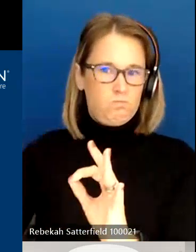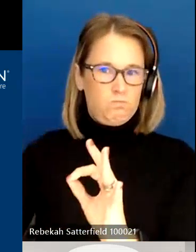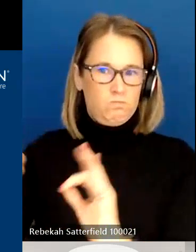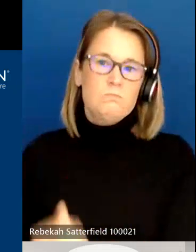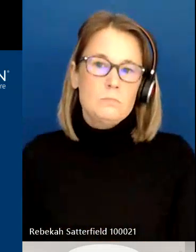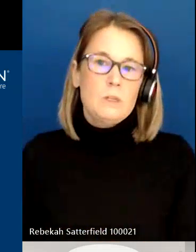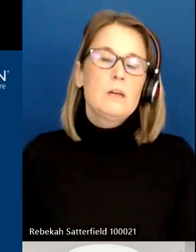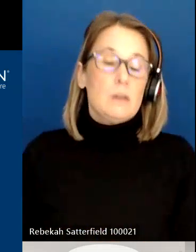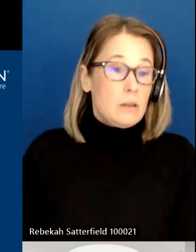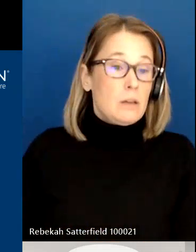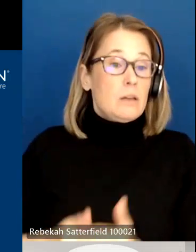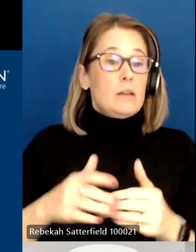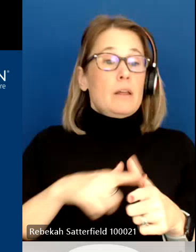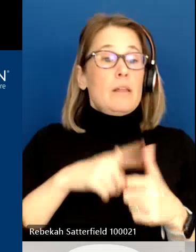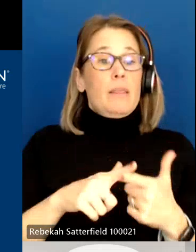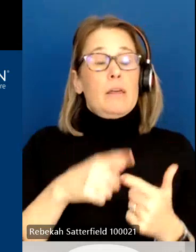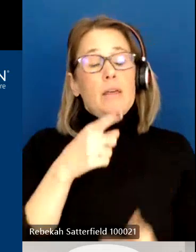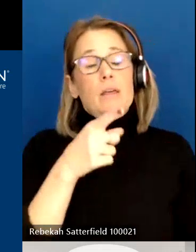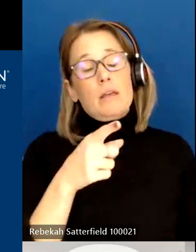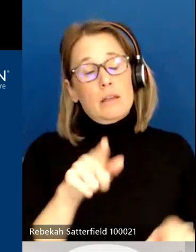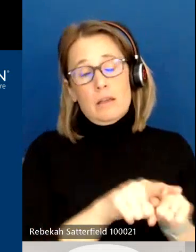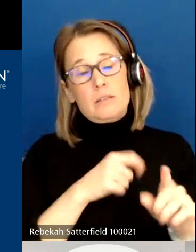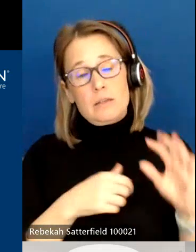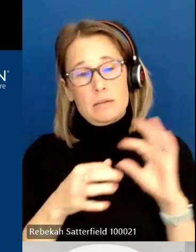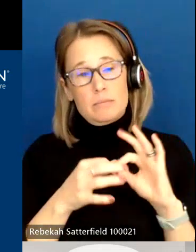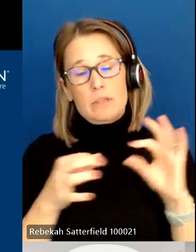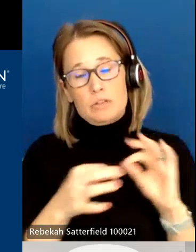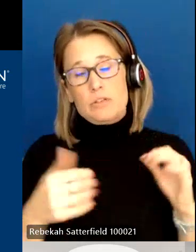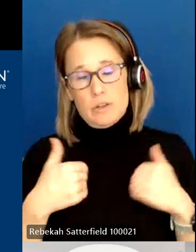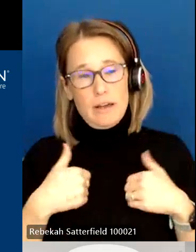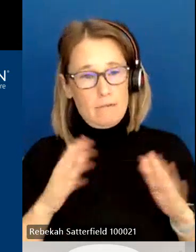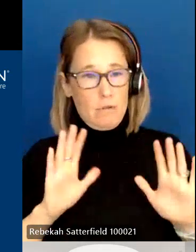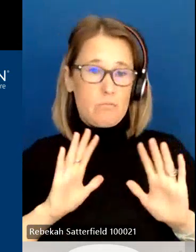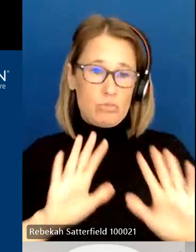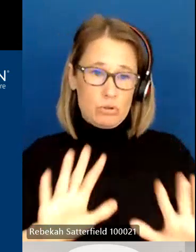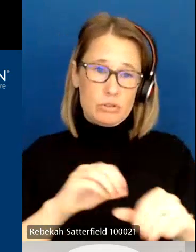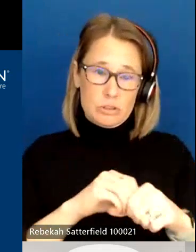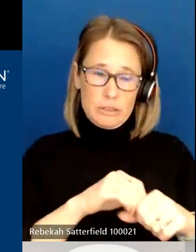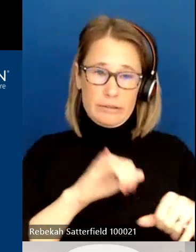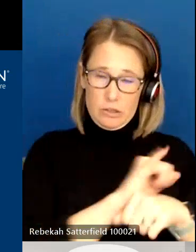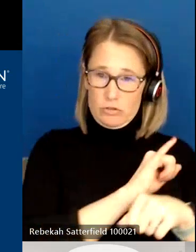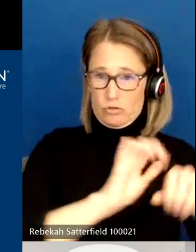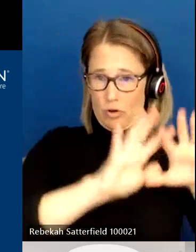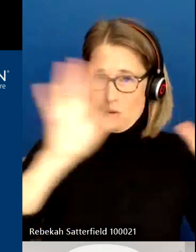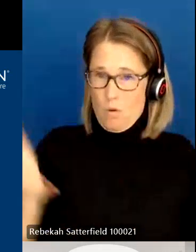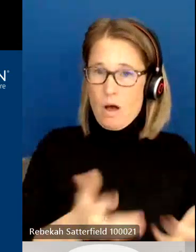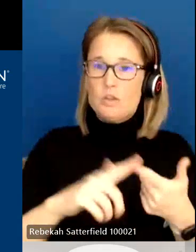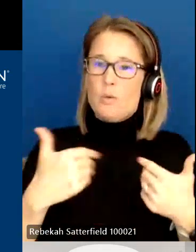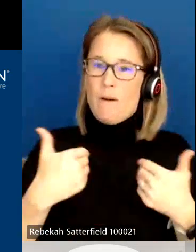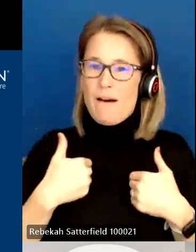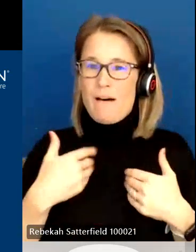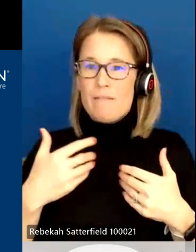then there as I mentioned there's a push within the industry to have disclosures and and fact